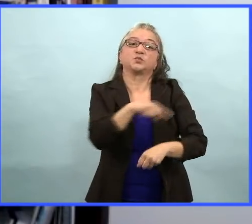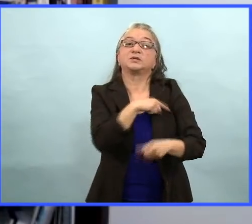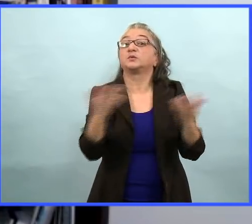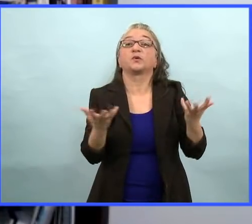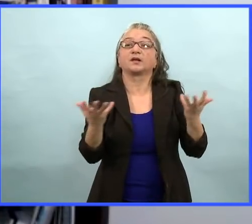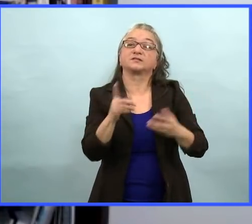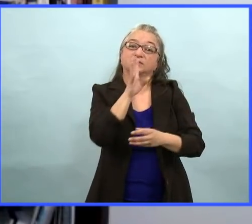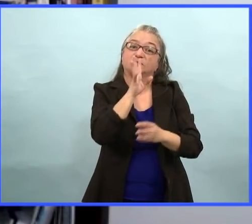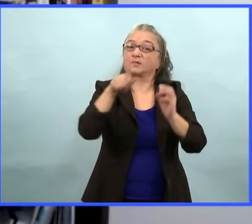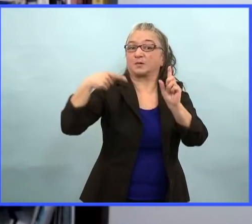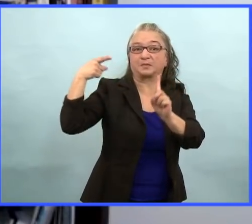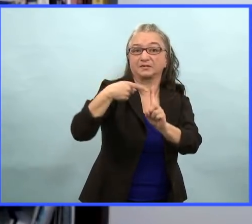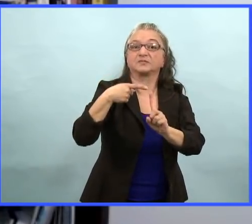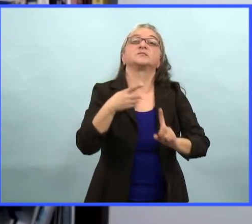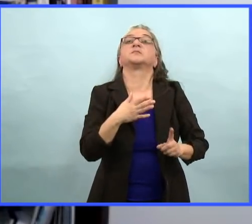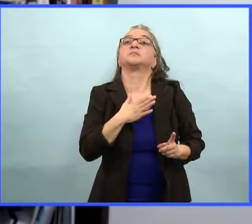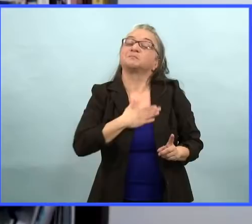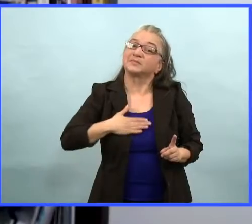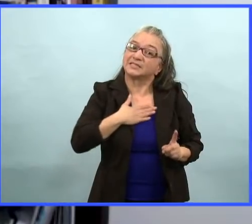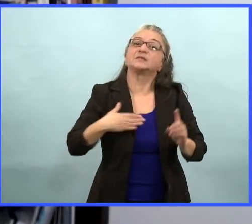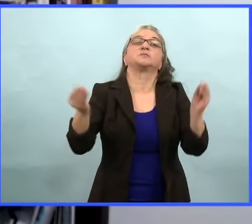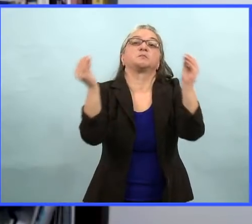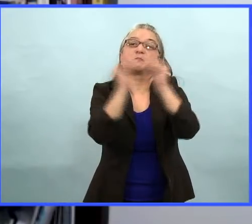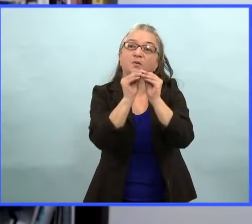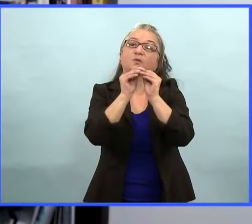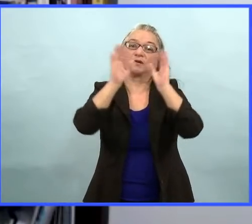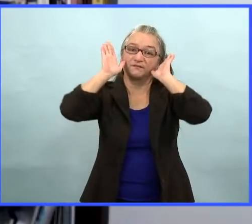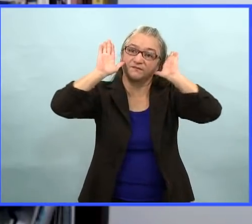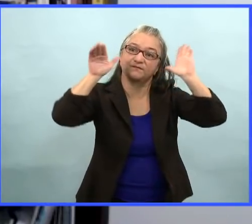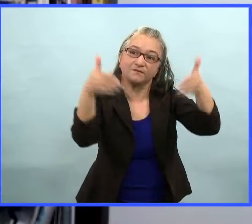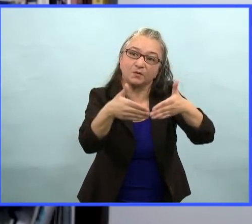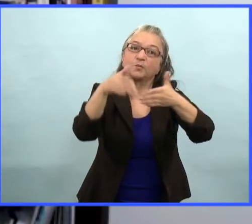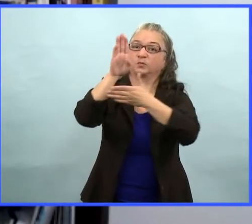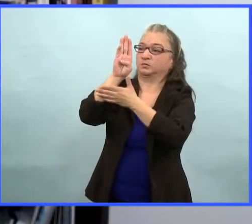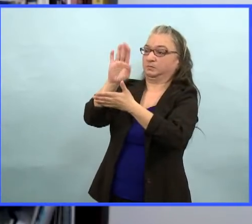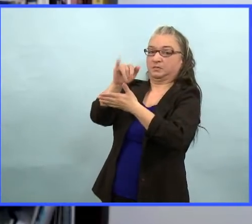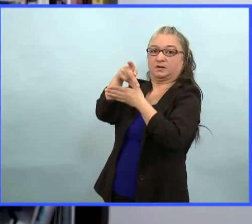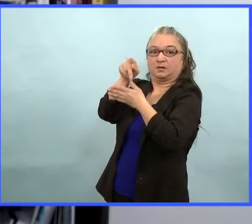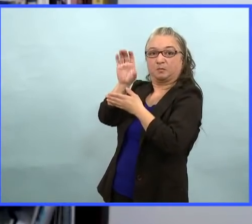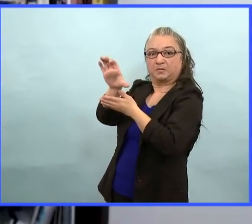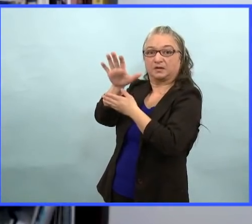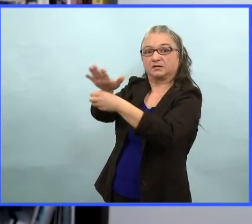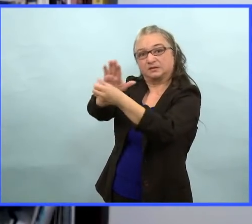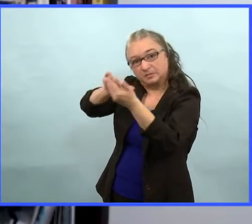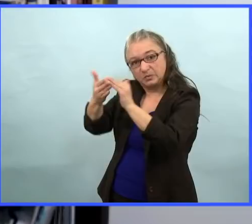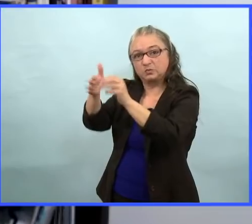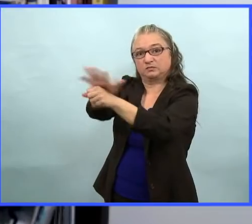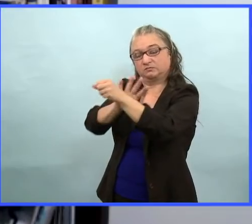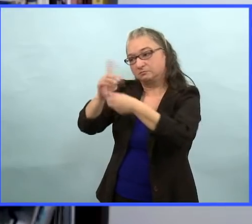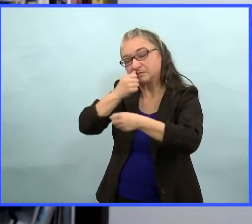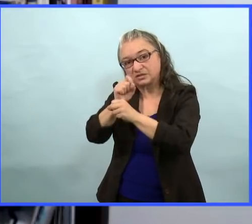black indigenous and people of color or by poc communities and how this will happen